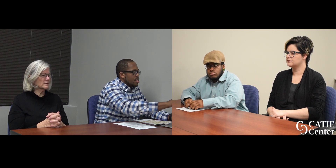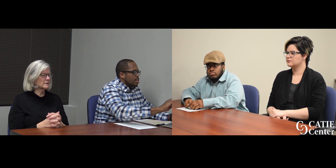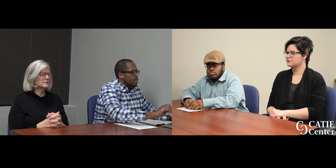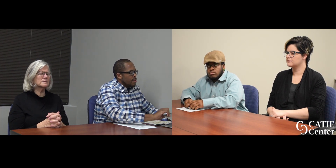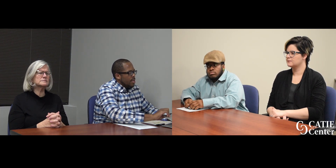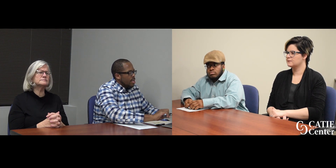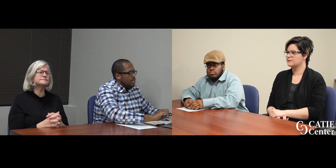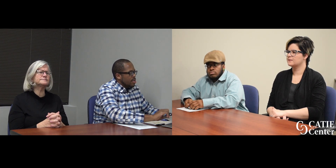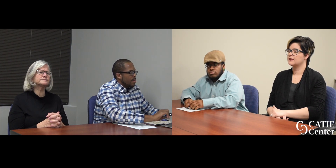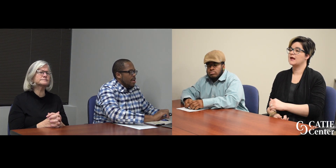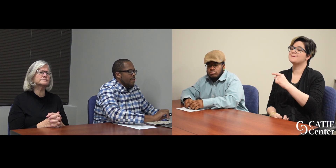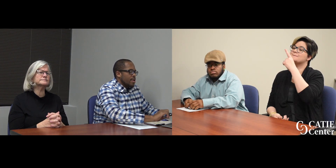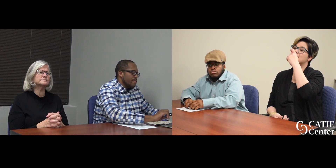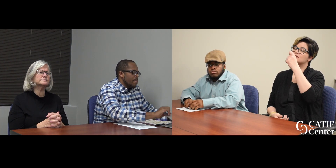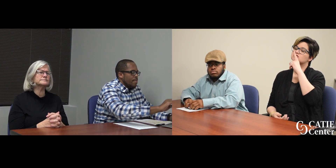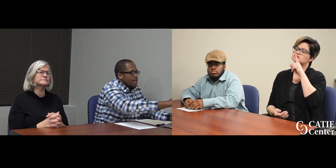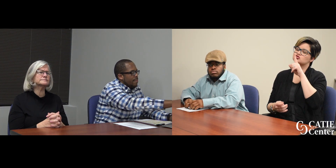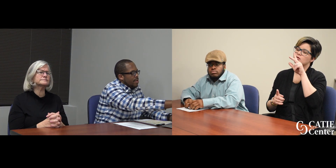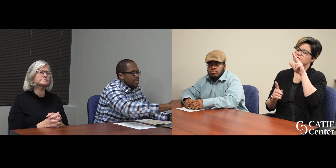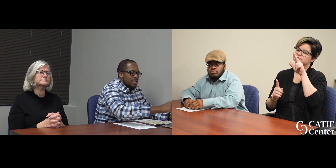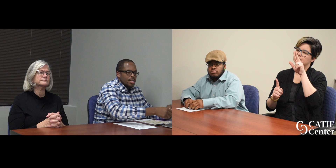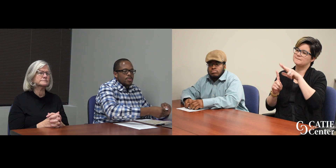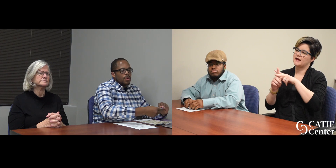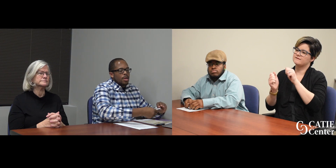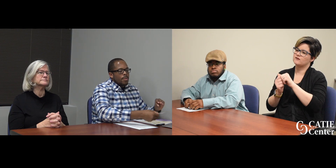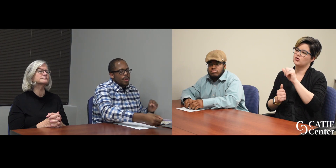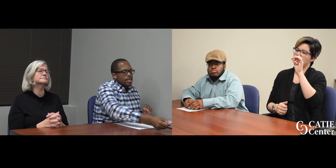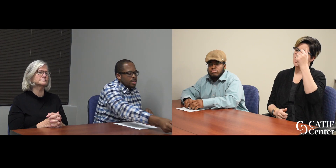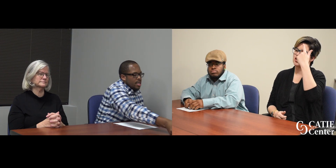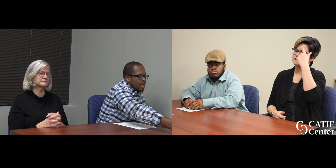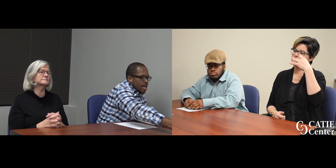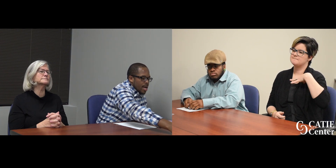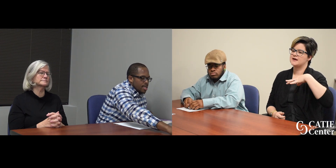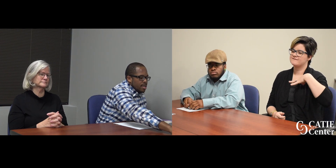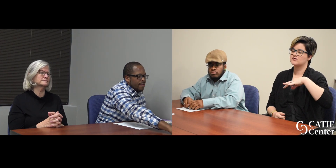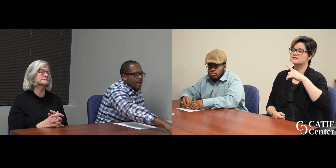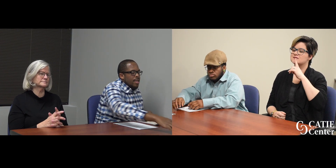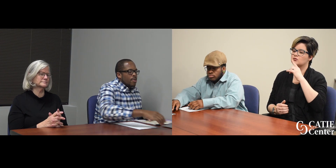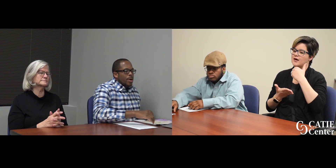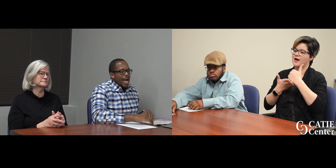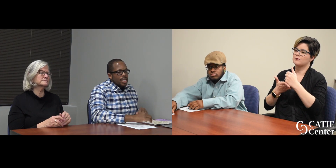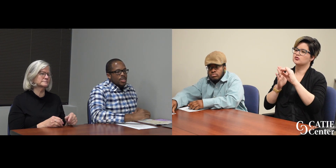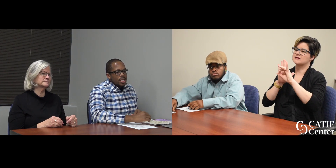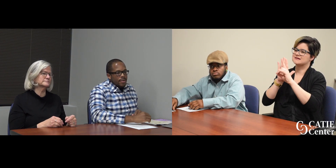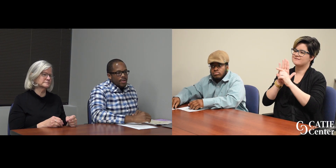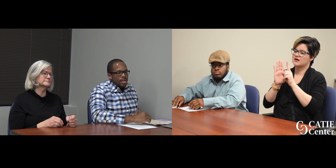So because you're applying for government benefits, this will help us identify that we're actually giving